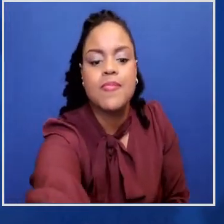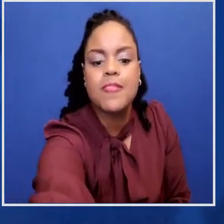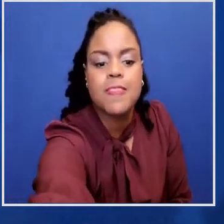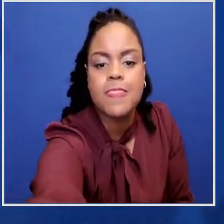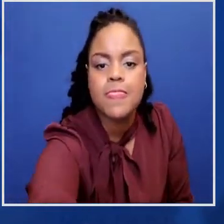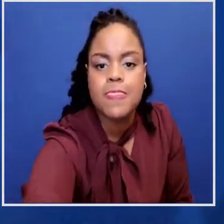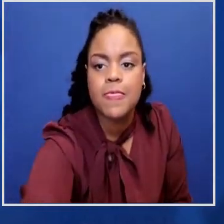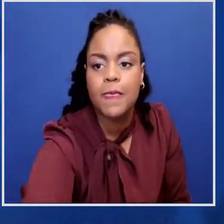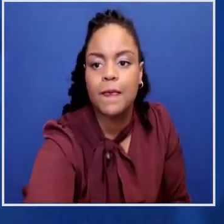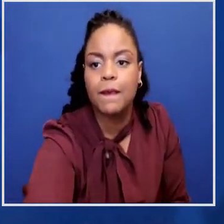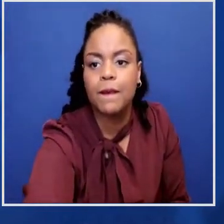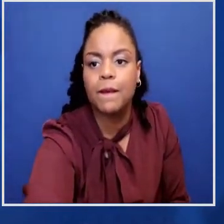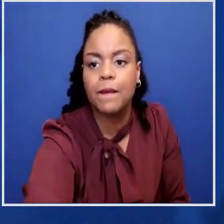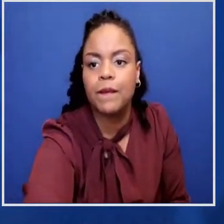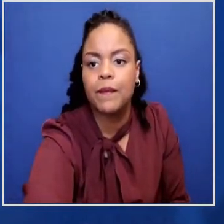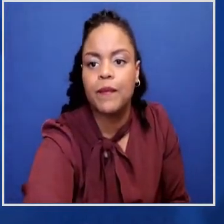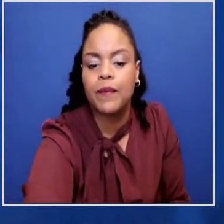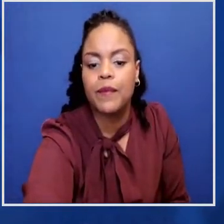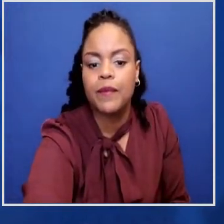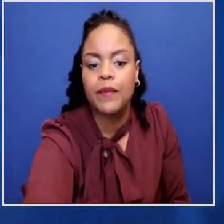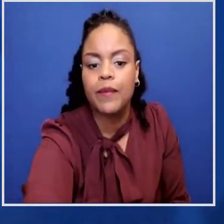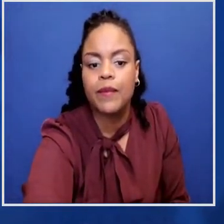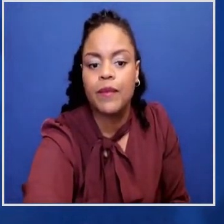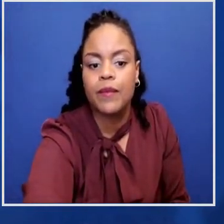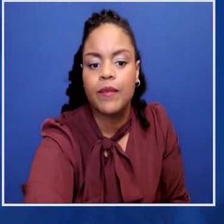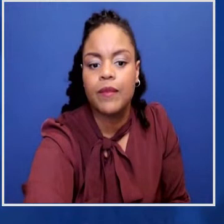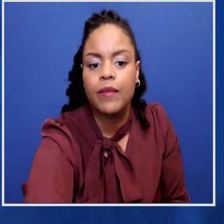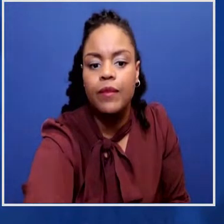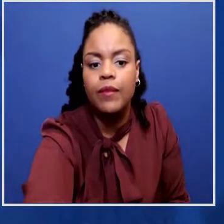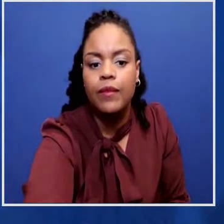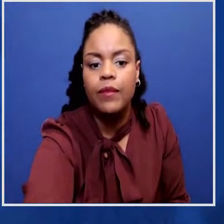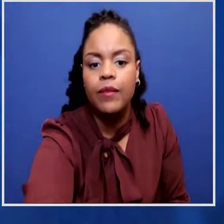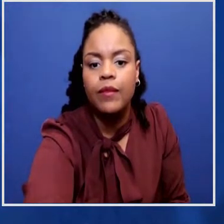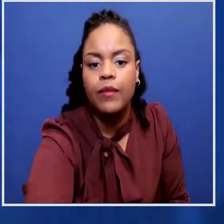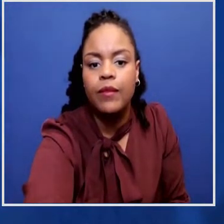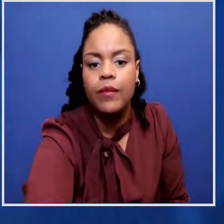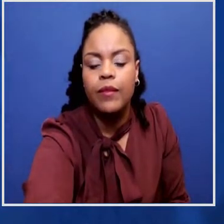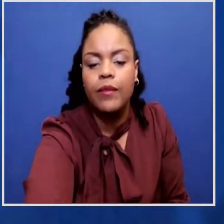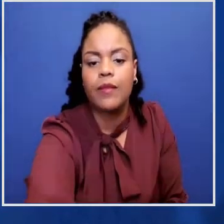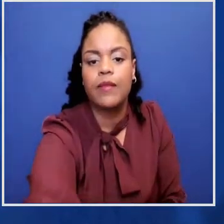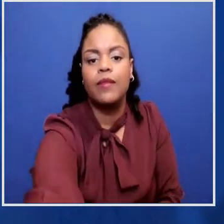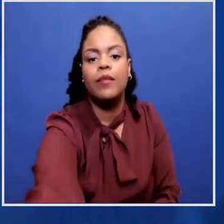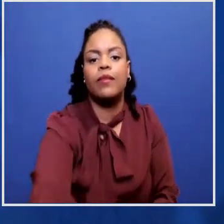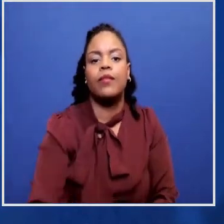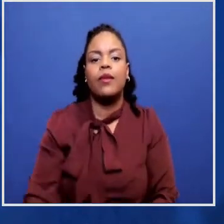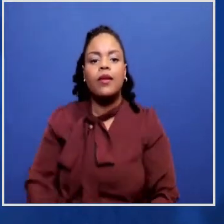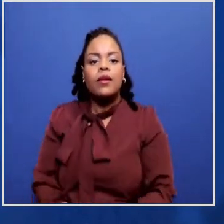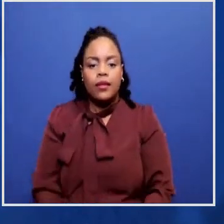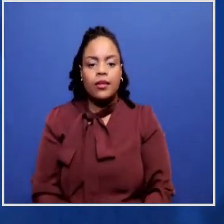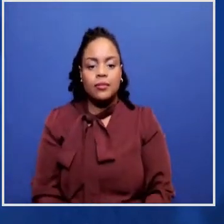THE KING FAMILY IS, AND HOW MUCH WORK THEY PUT INTO CONTINUING TO WORK ON BEHALF OF